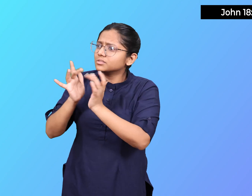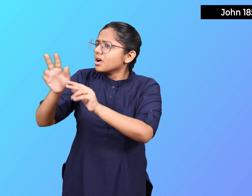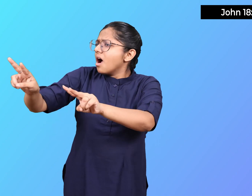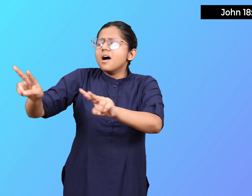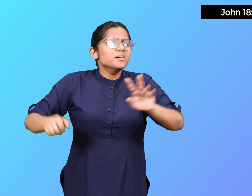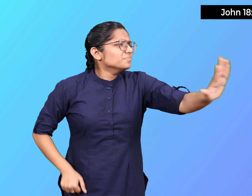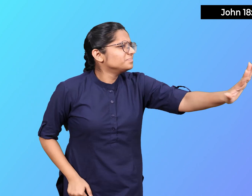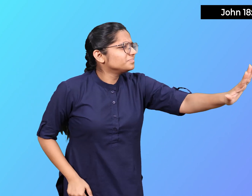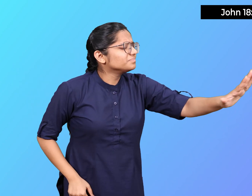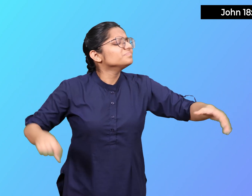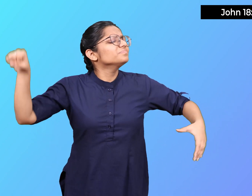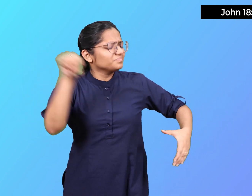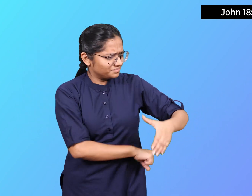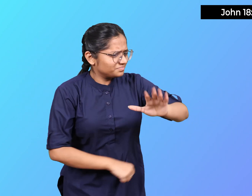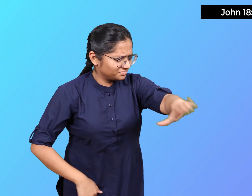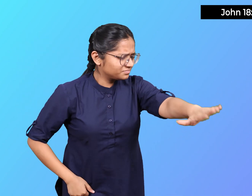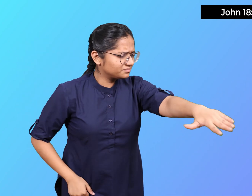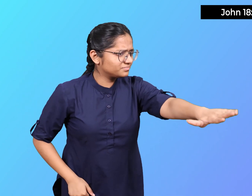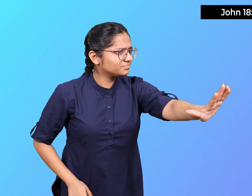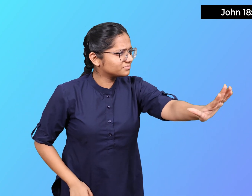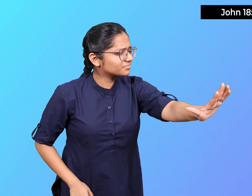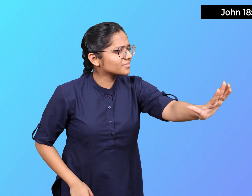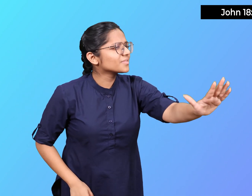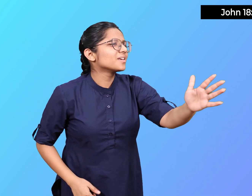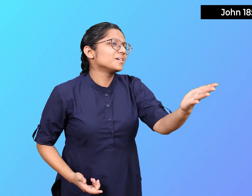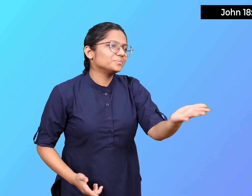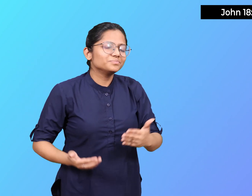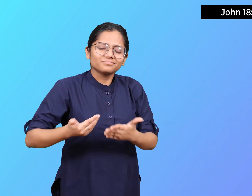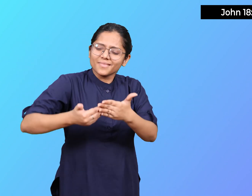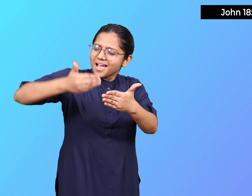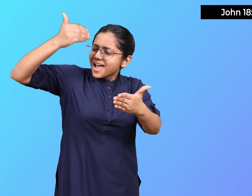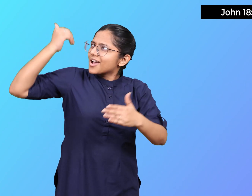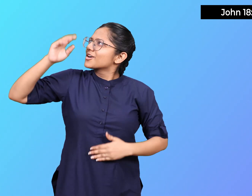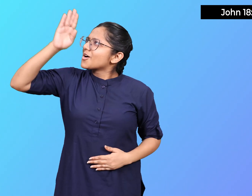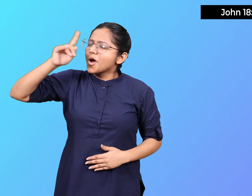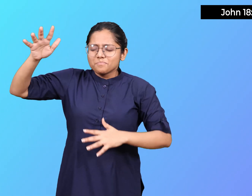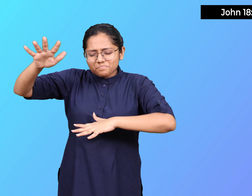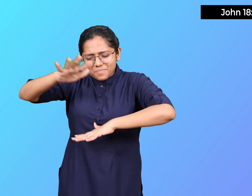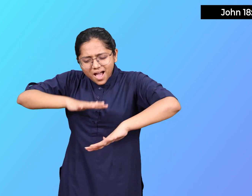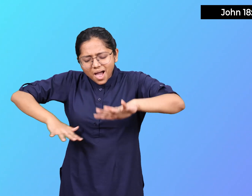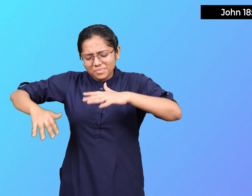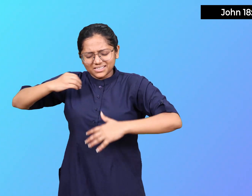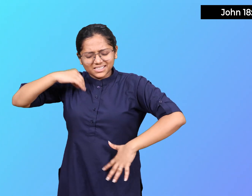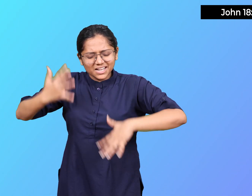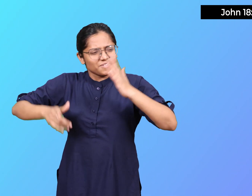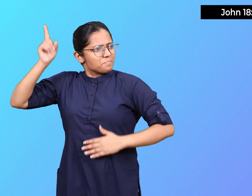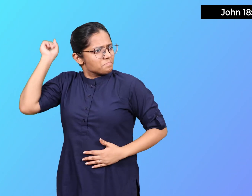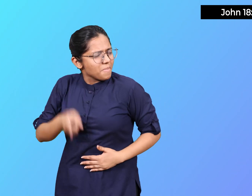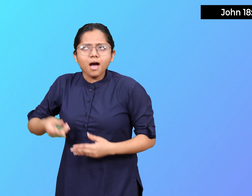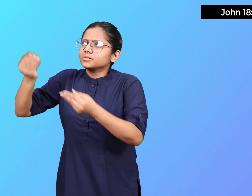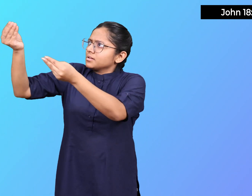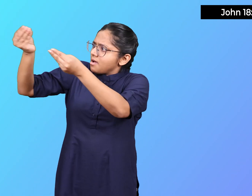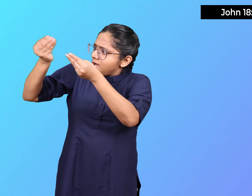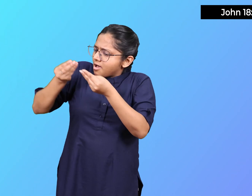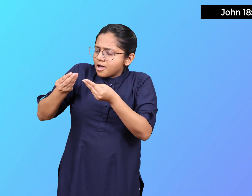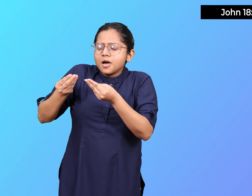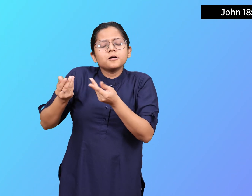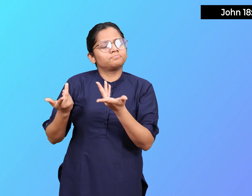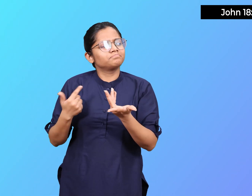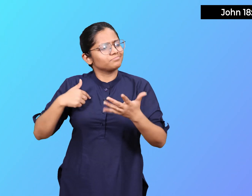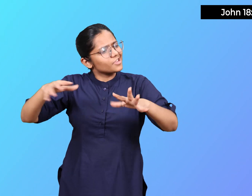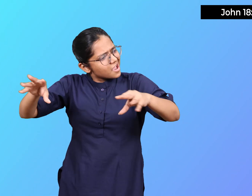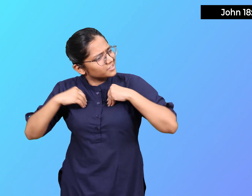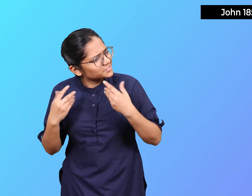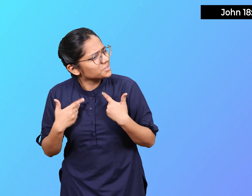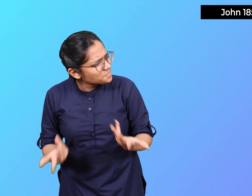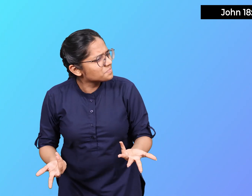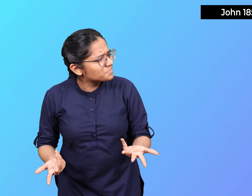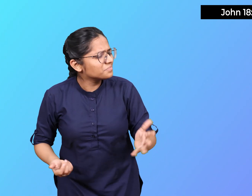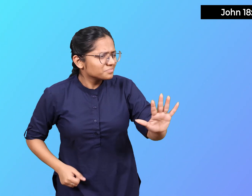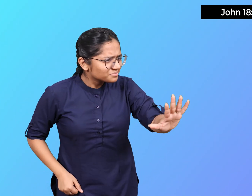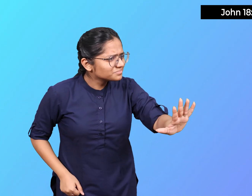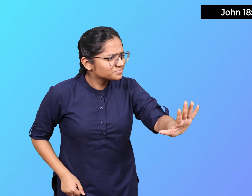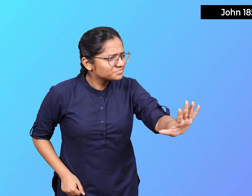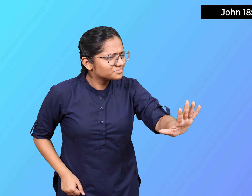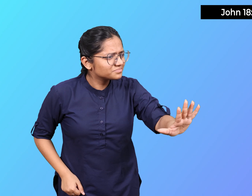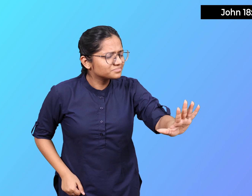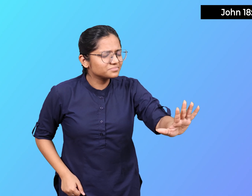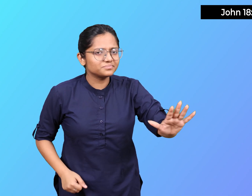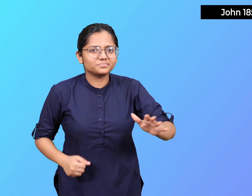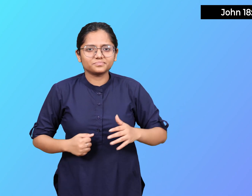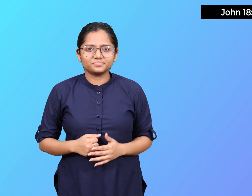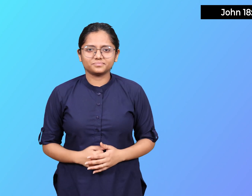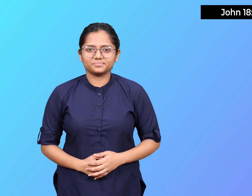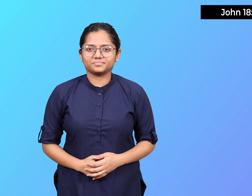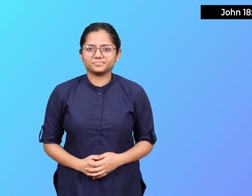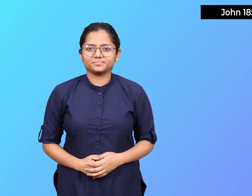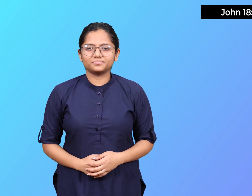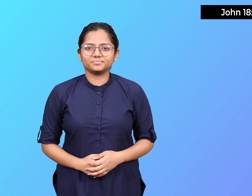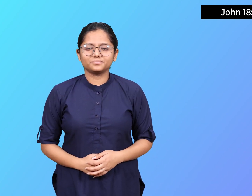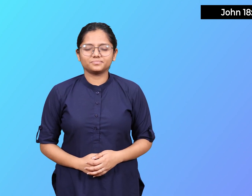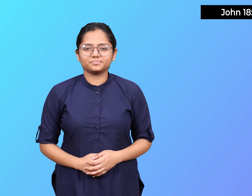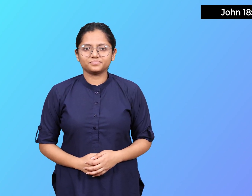Jesus said to Peter, “Put your sword back in its place! I must drink from the cup the Father has given me.”